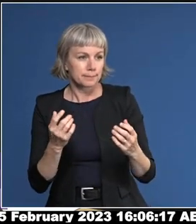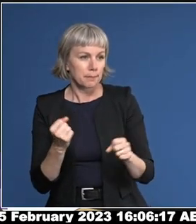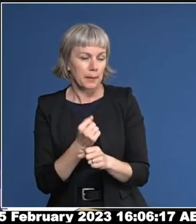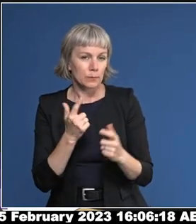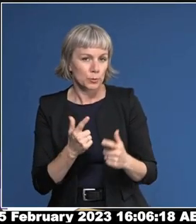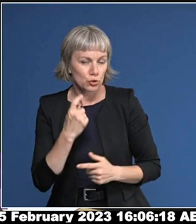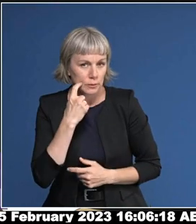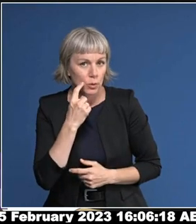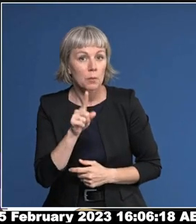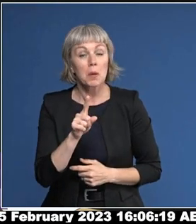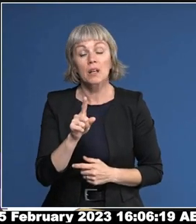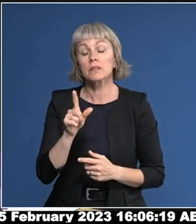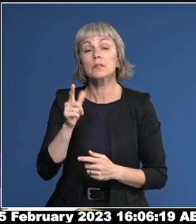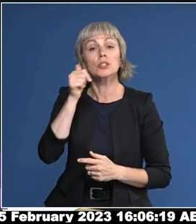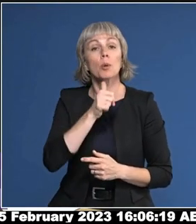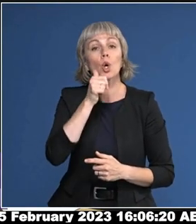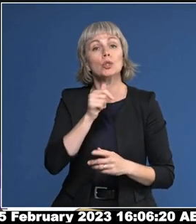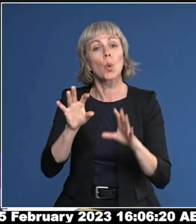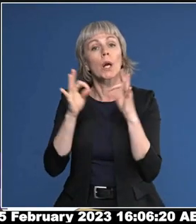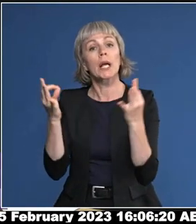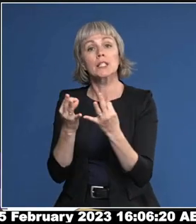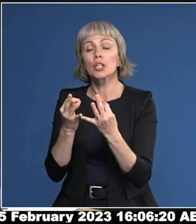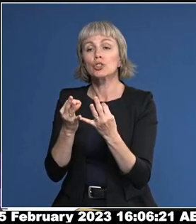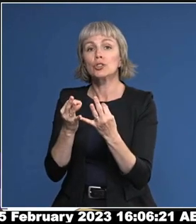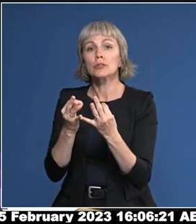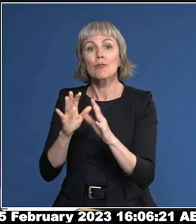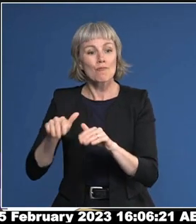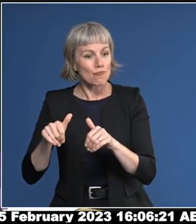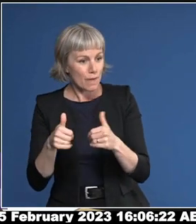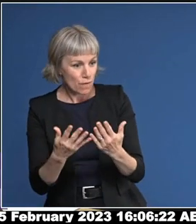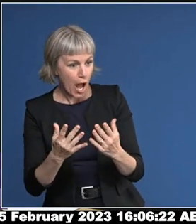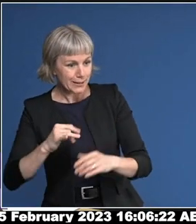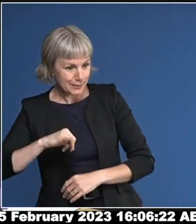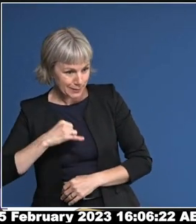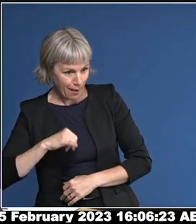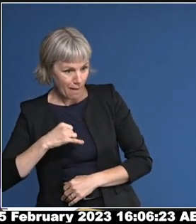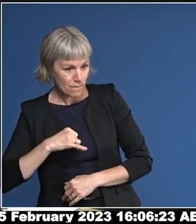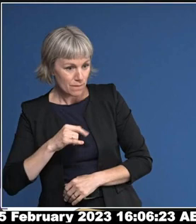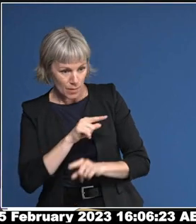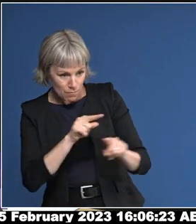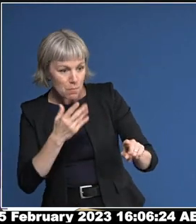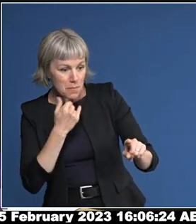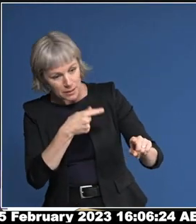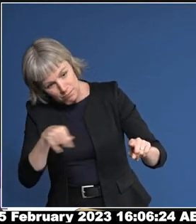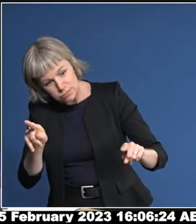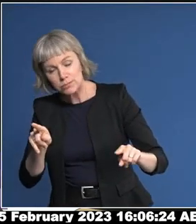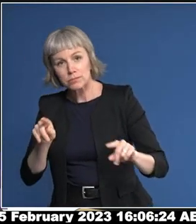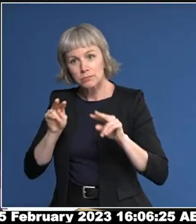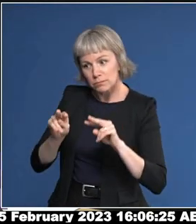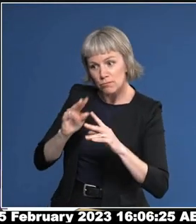provided the training to their staff and then there was a reduction in violence, abuse, neglect? Now, I know I'm oversimplifying it, but I'm really looking